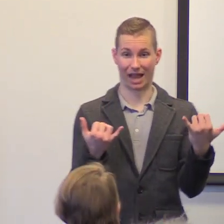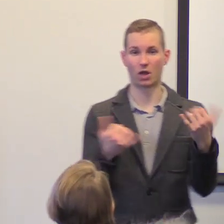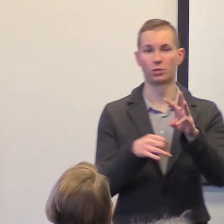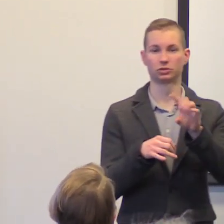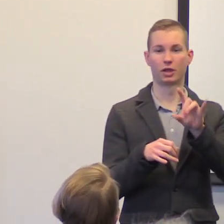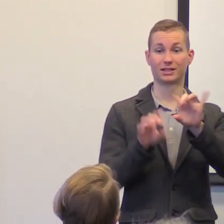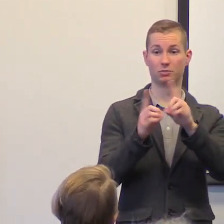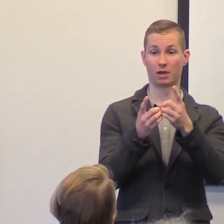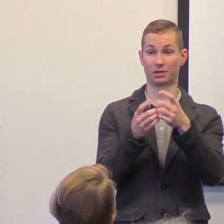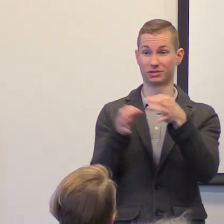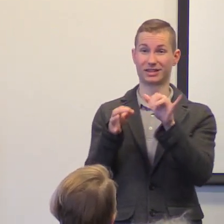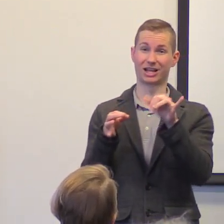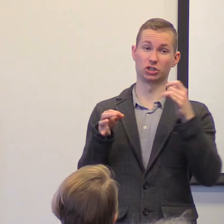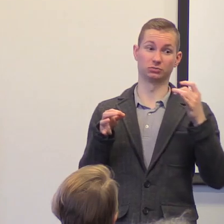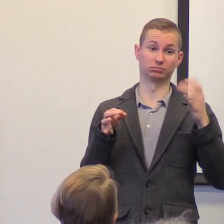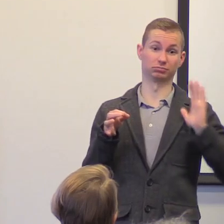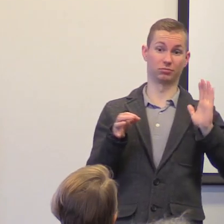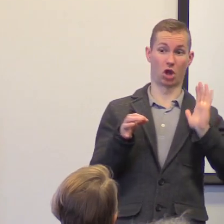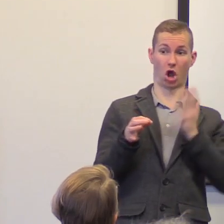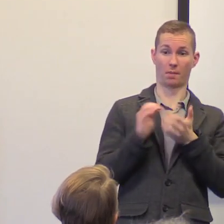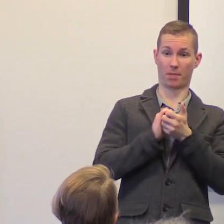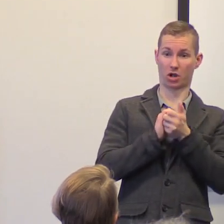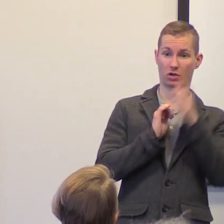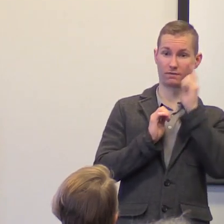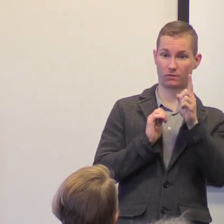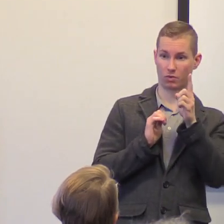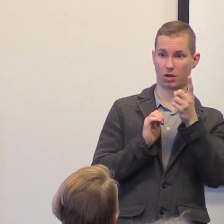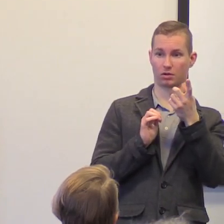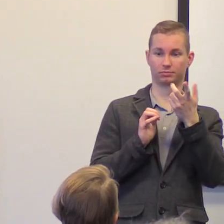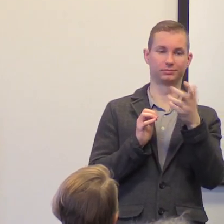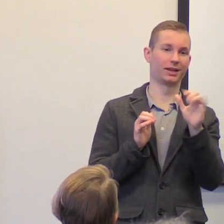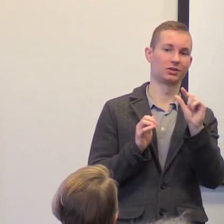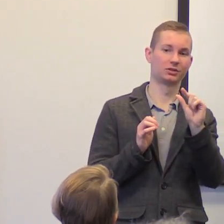used to be our partner on voting rights work. We have the Gavin Grimm case and things like that.